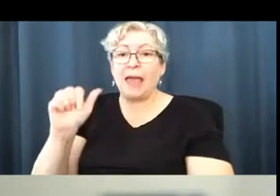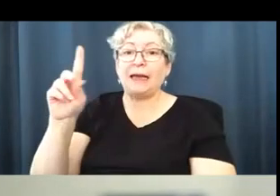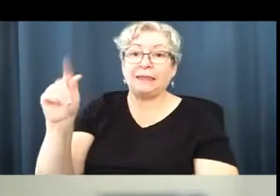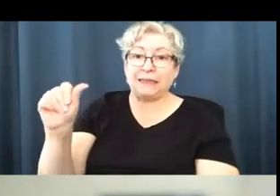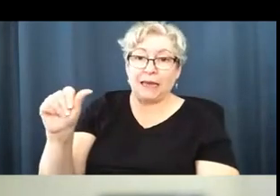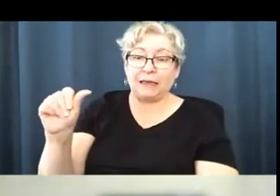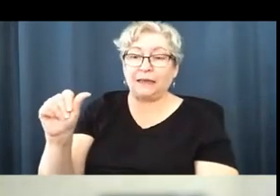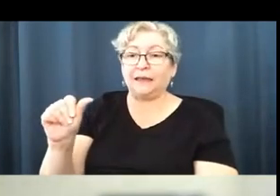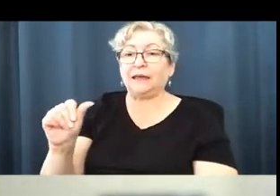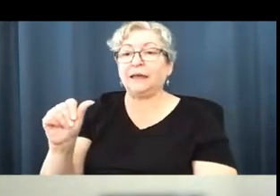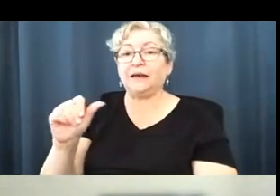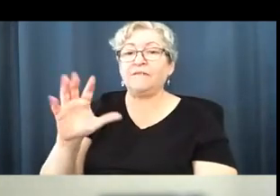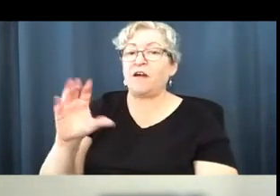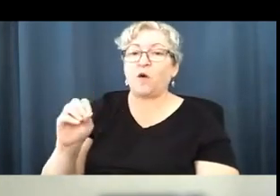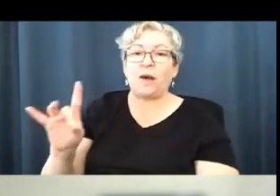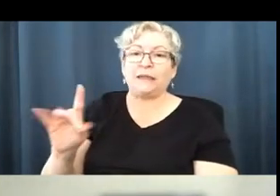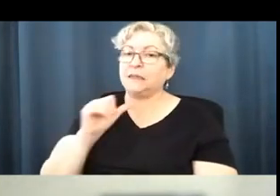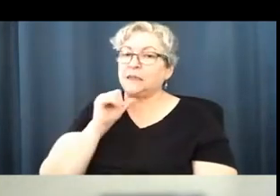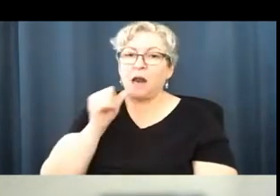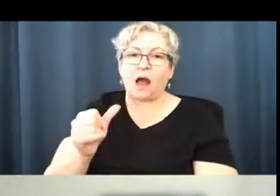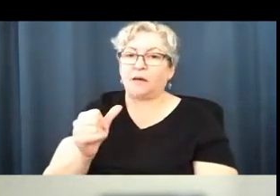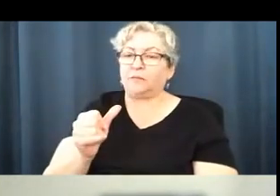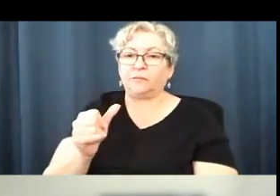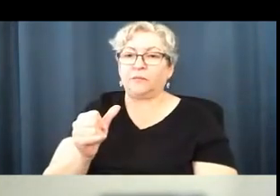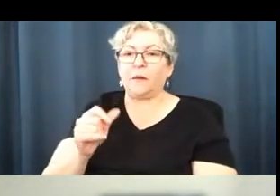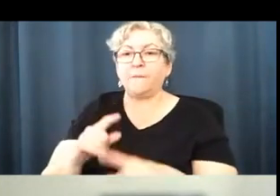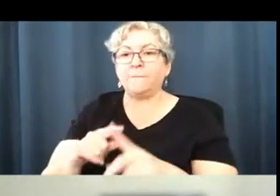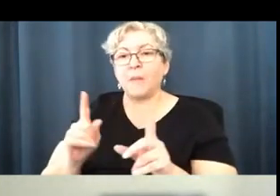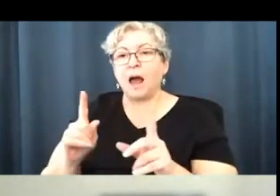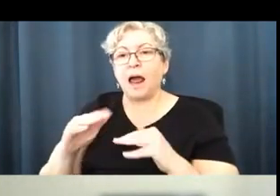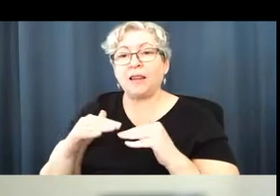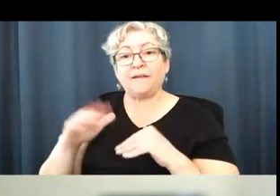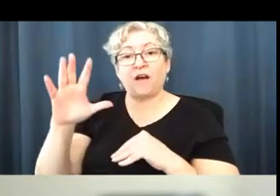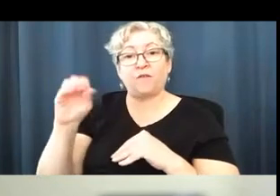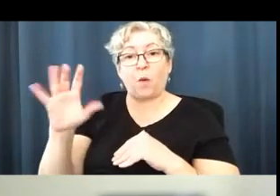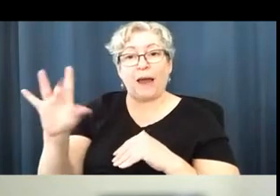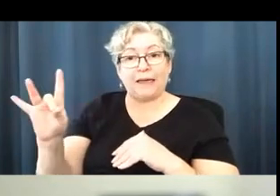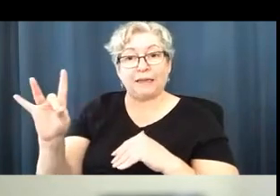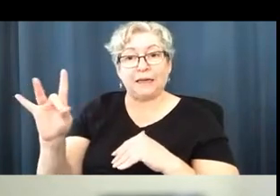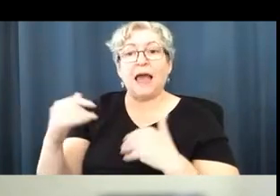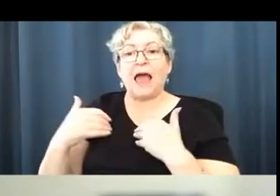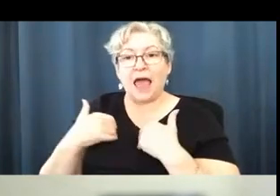Section 508 isn't necessarily, but at least Section 508 does have some specifics in it.